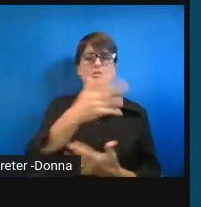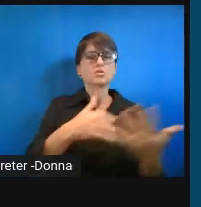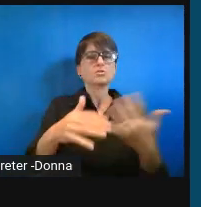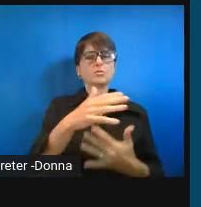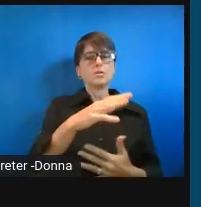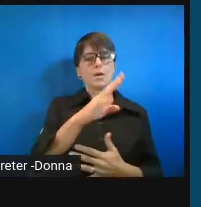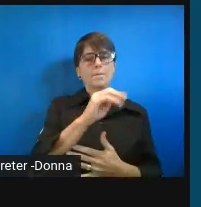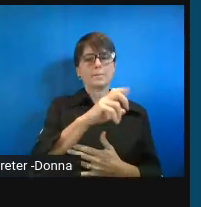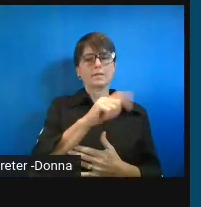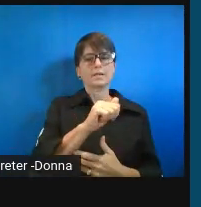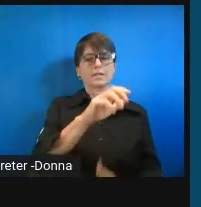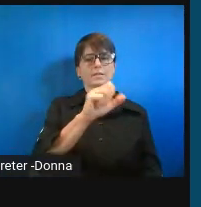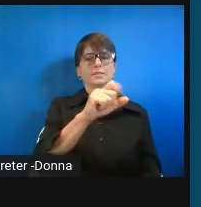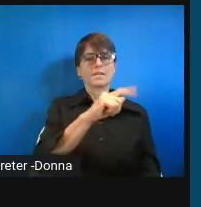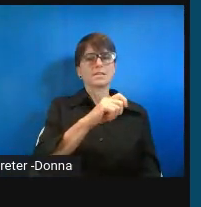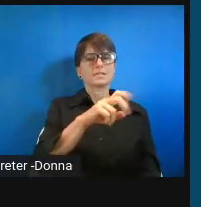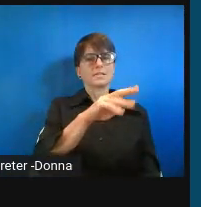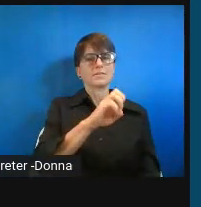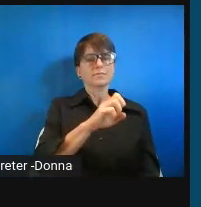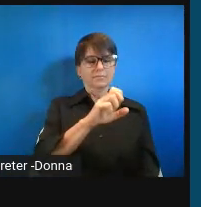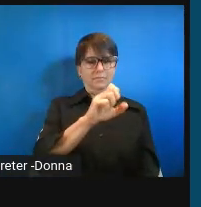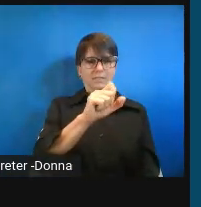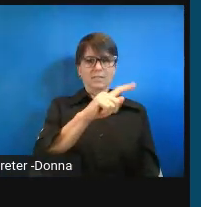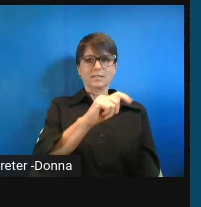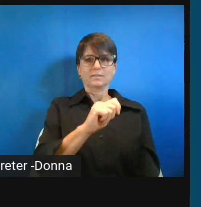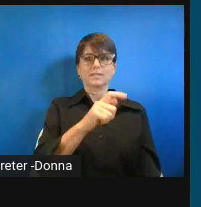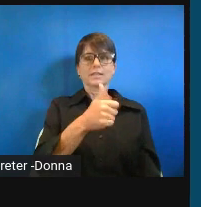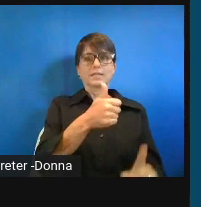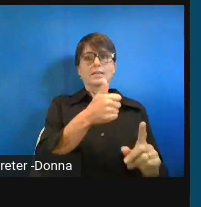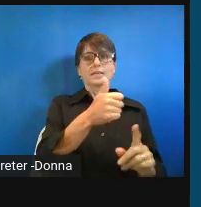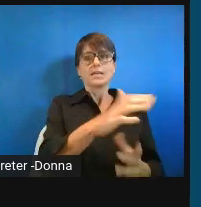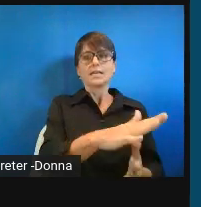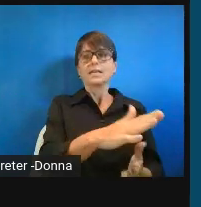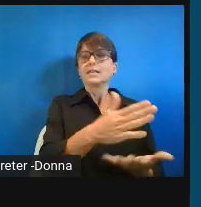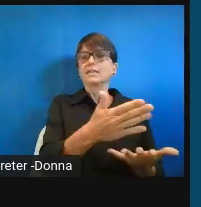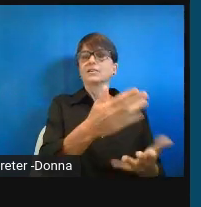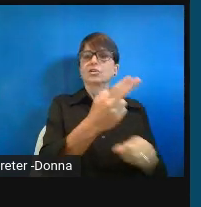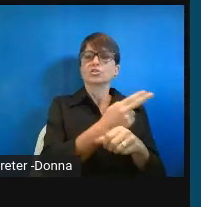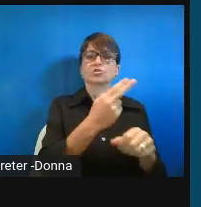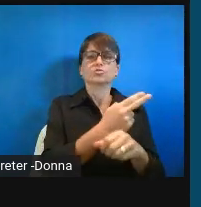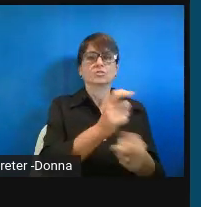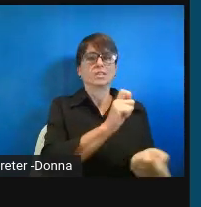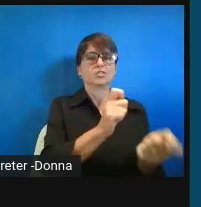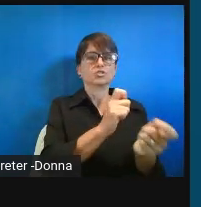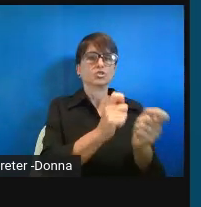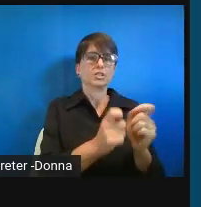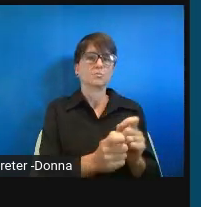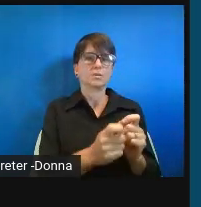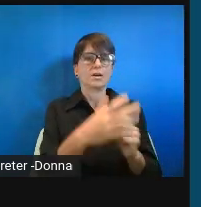There also two types of captions that you can use. You have the closed captions, meaning a user can turn them on and off